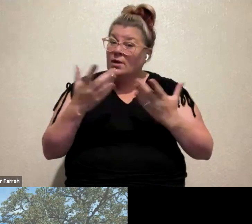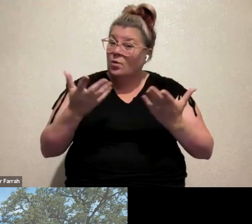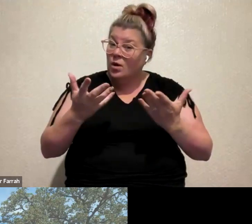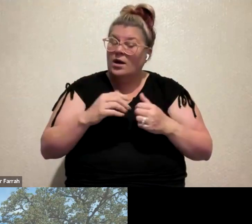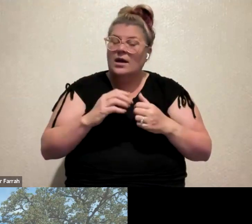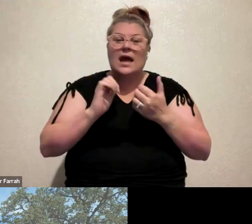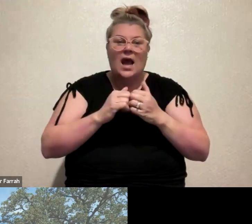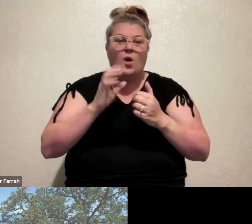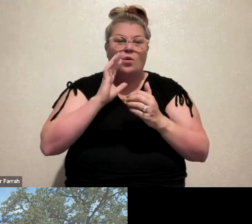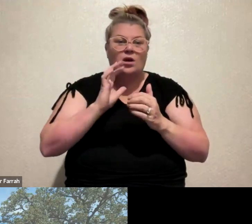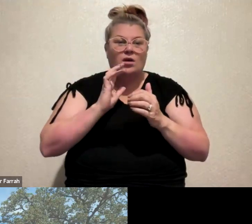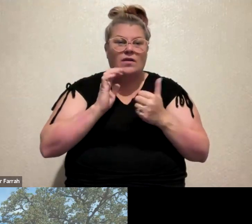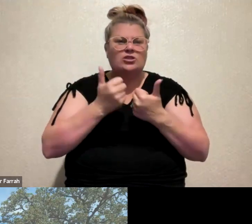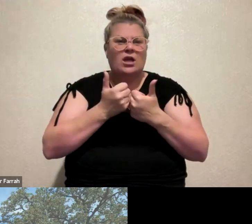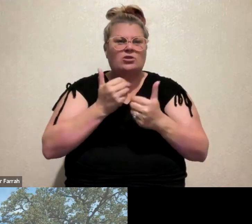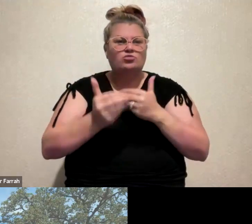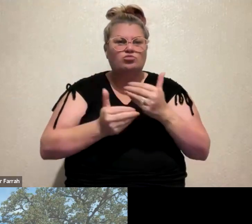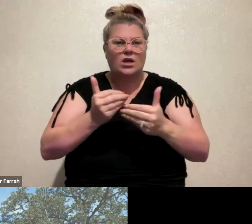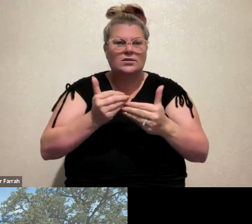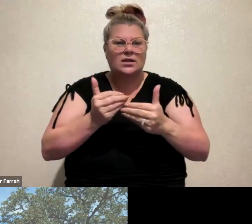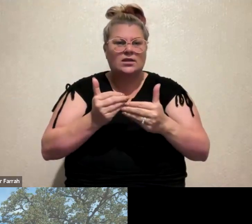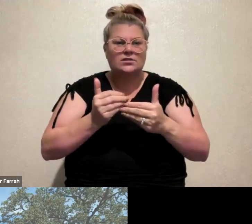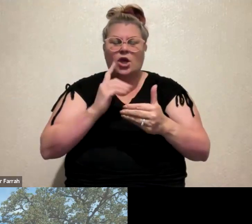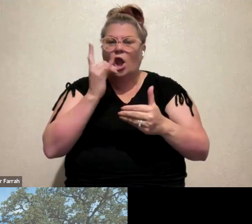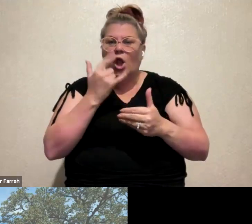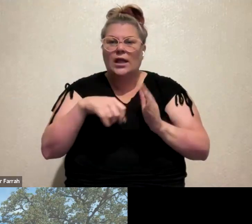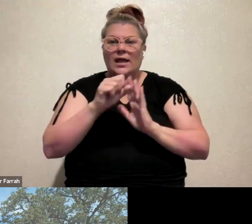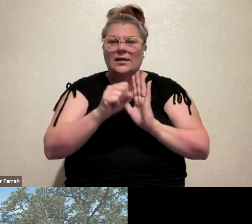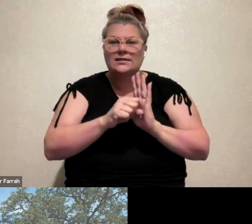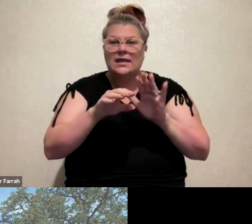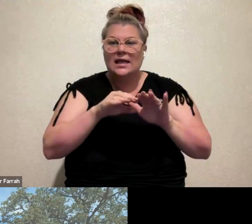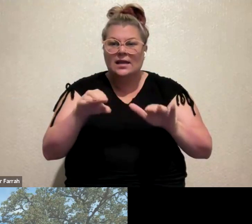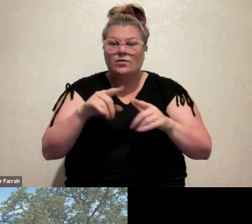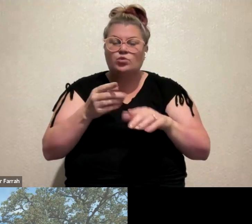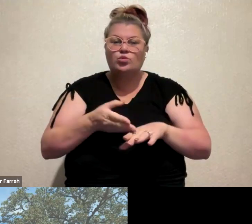challenge process be played out at the State level to improve the counting of those who